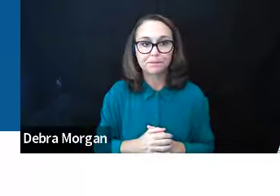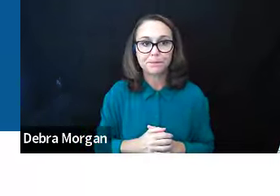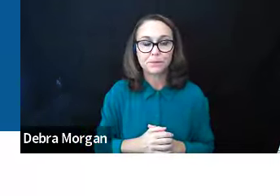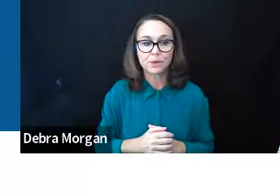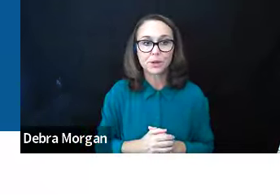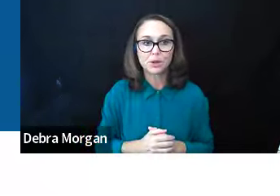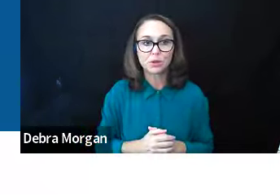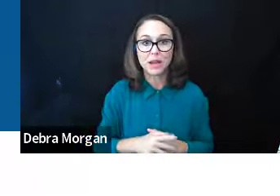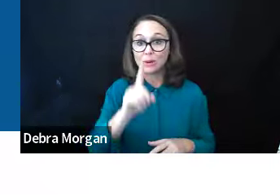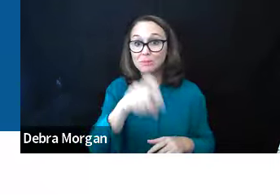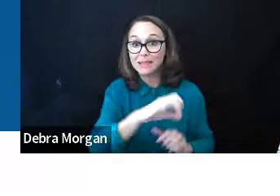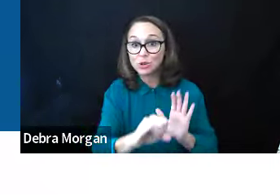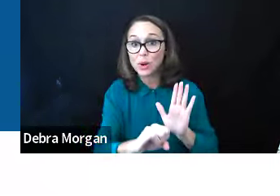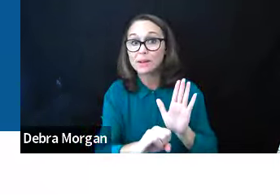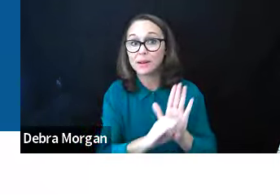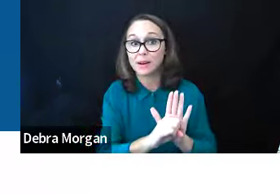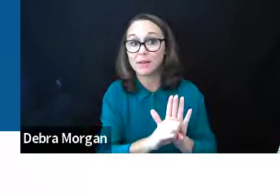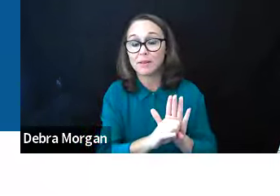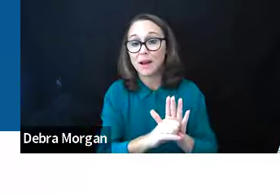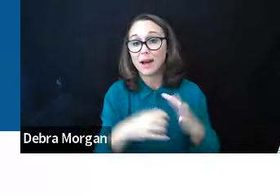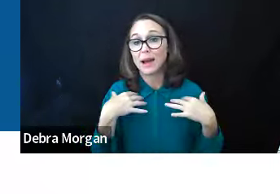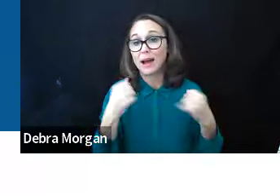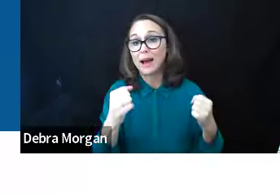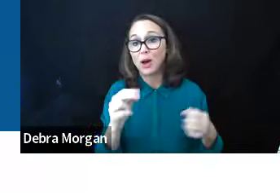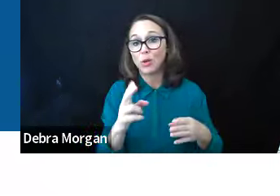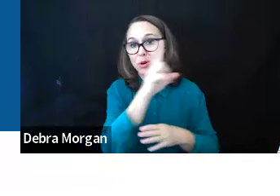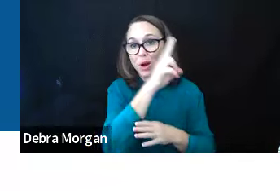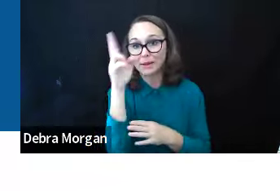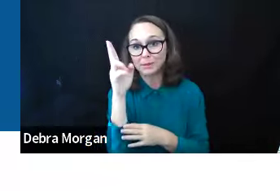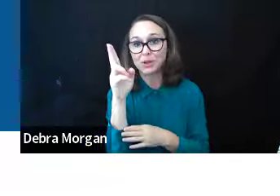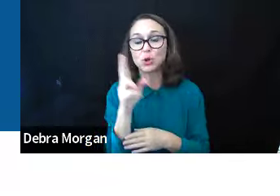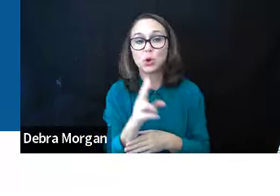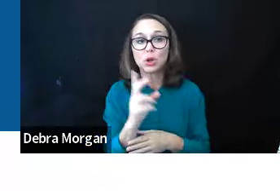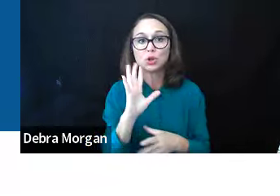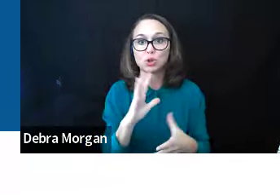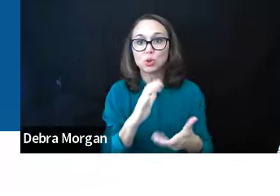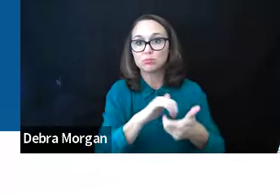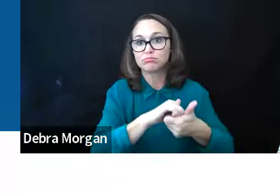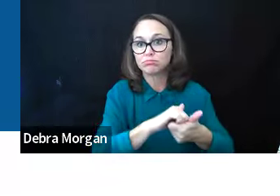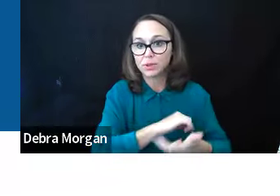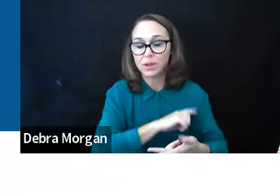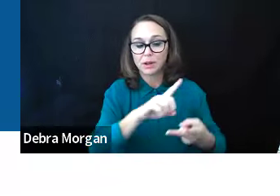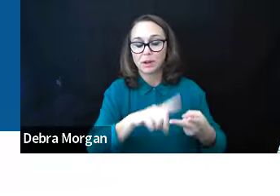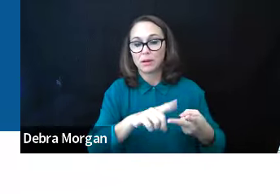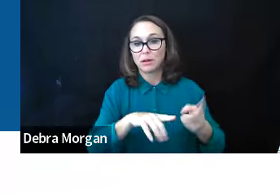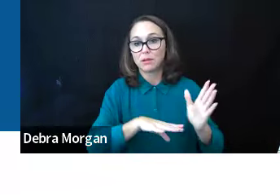institution to embed PFML into routine practice and also developing and implementing a Paid Family